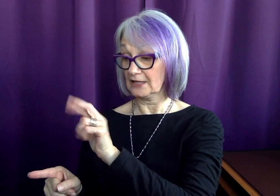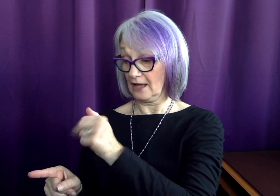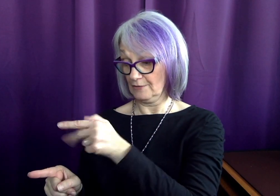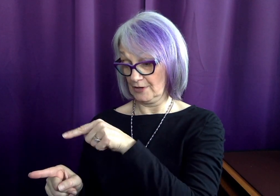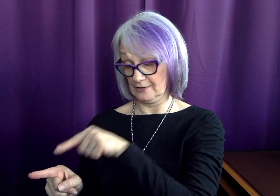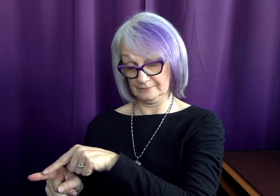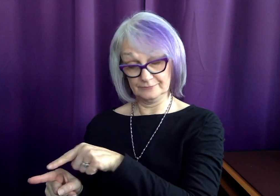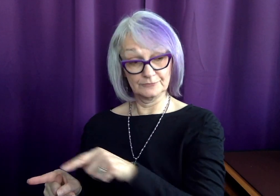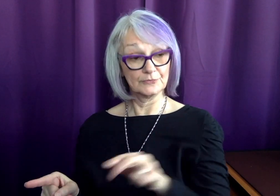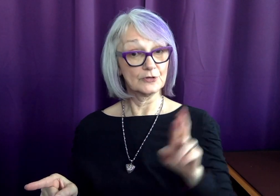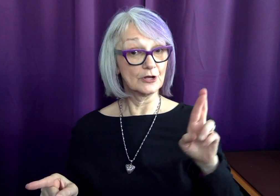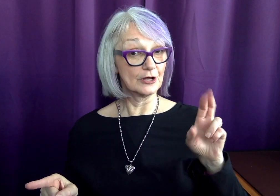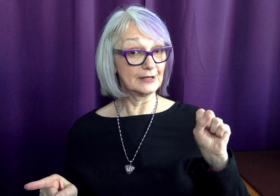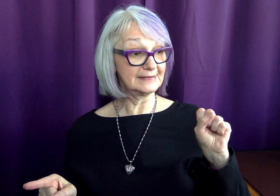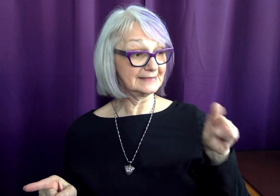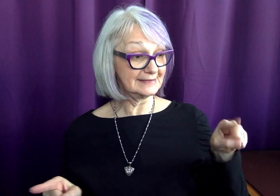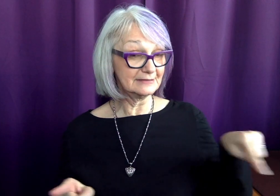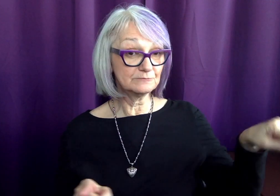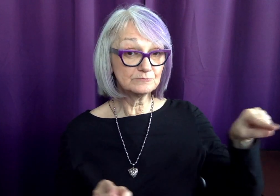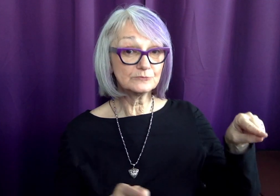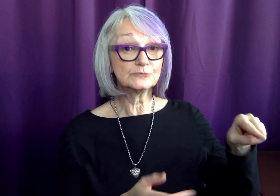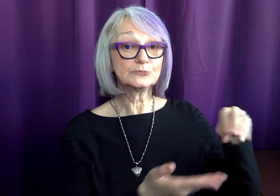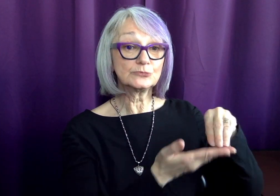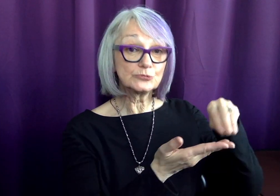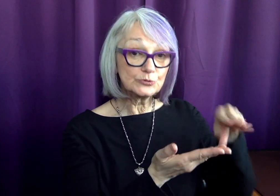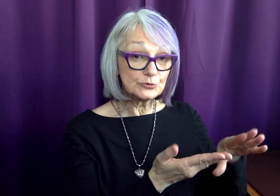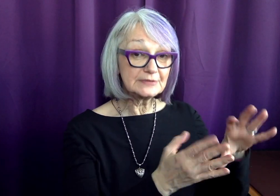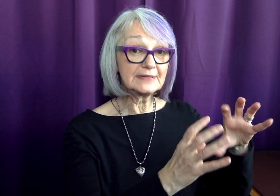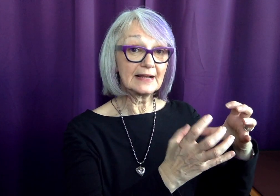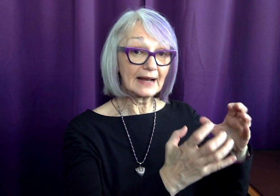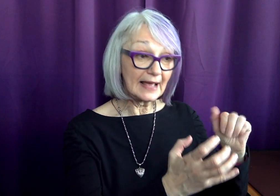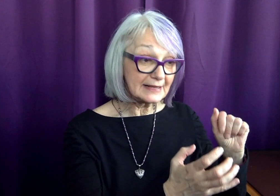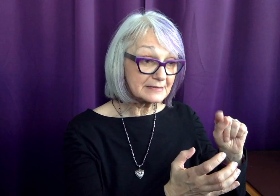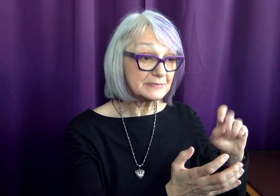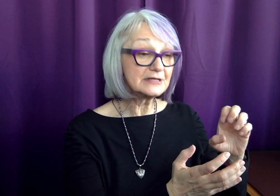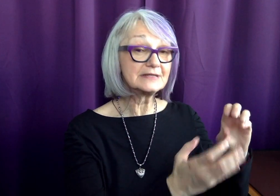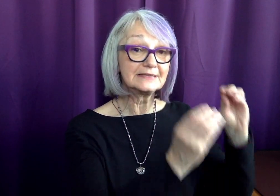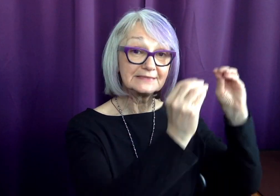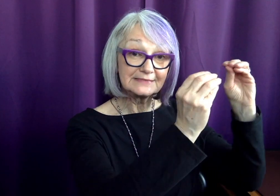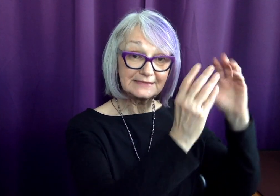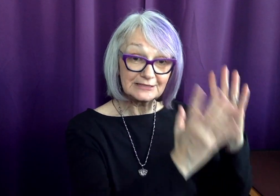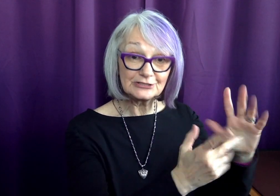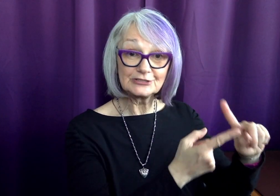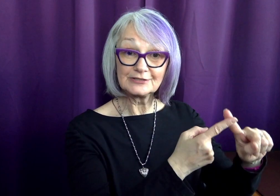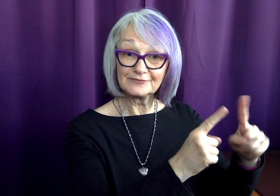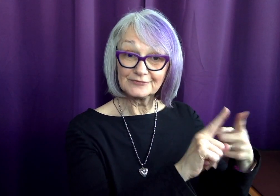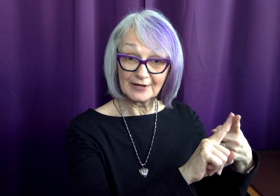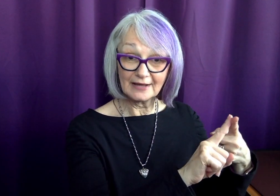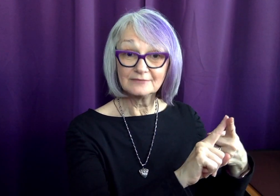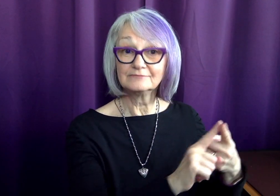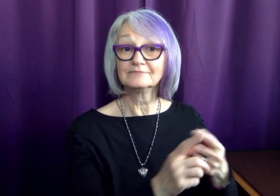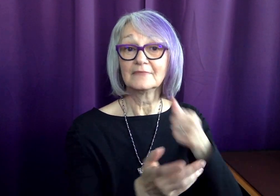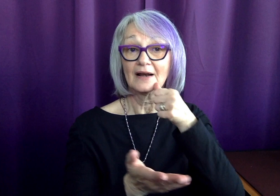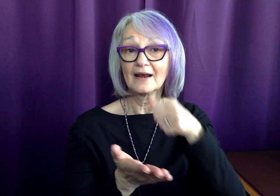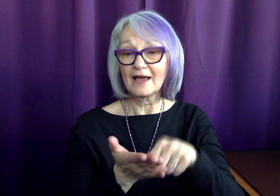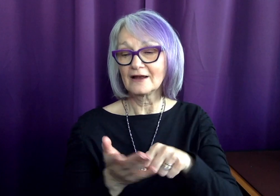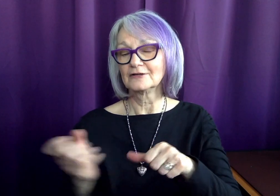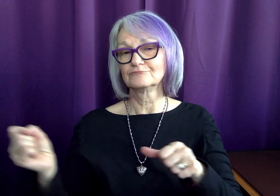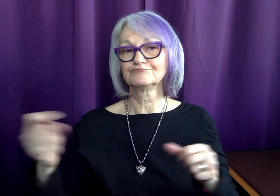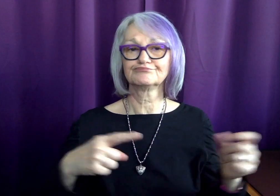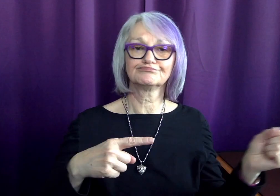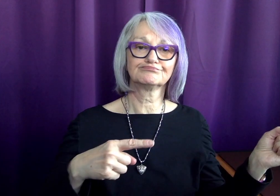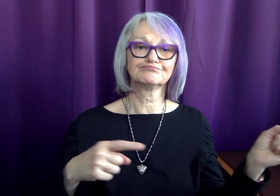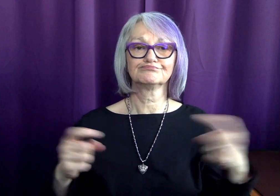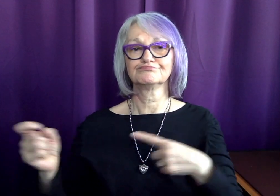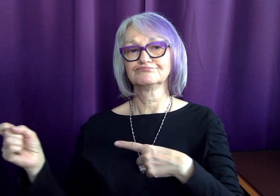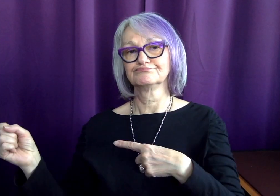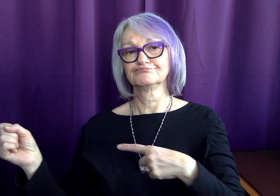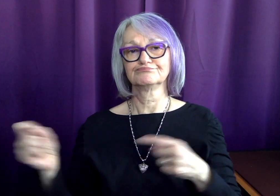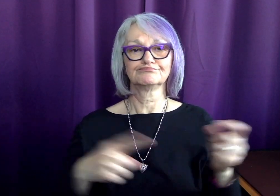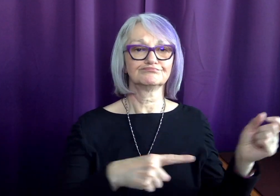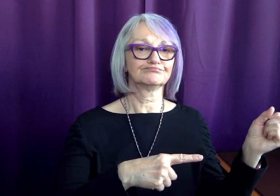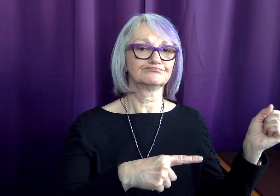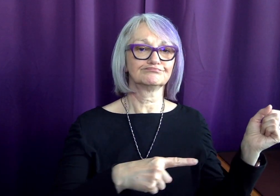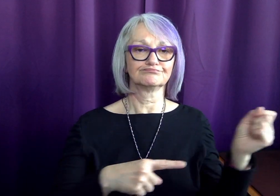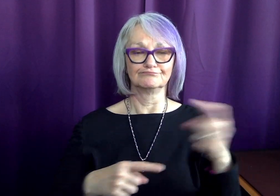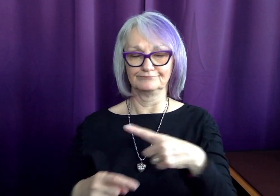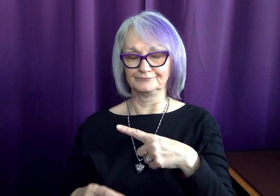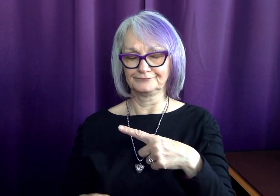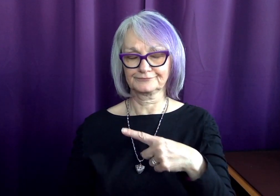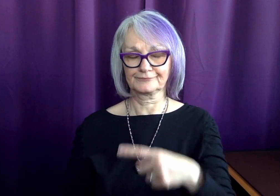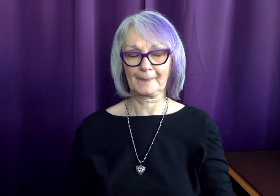Sarah often corresponded with her RSD classmates and teachers